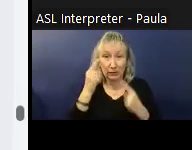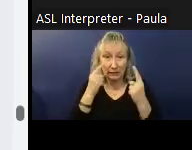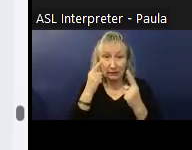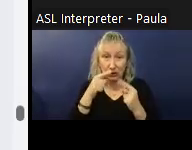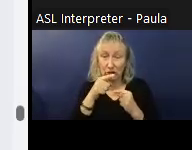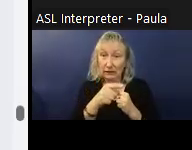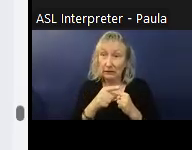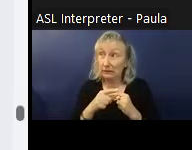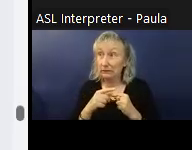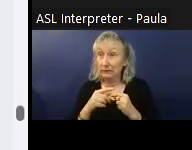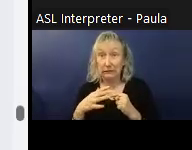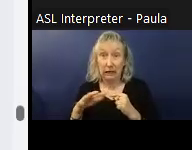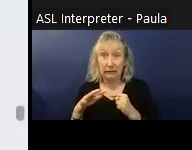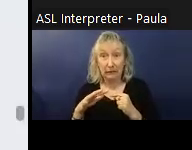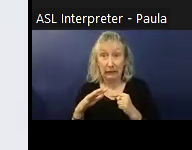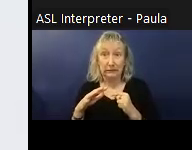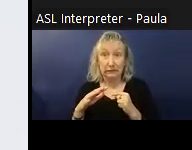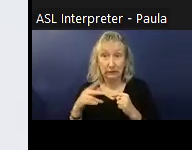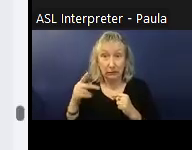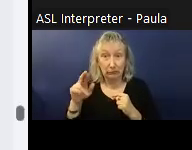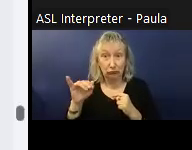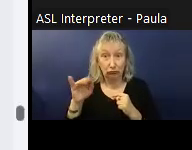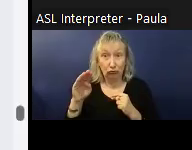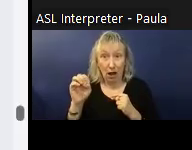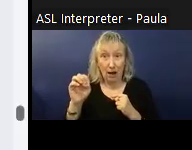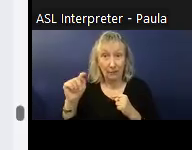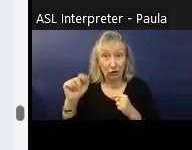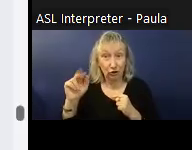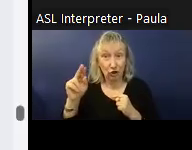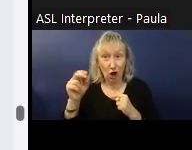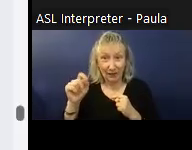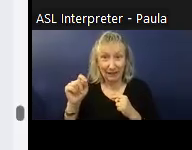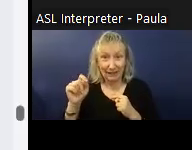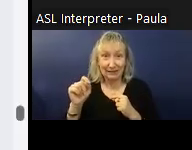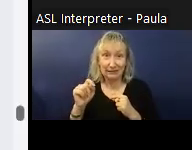we as a state need to be providing from adult Protective Services in nursing